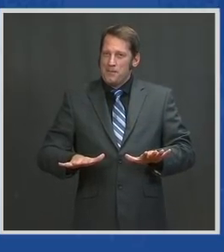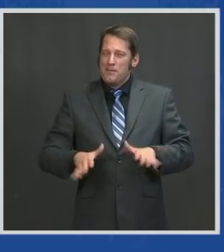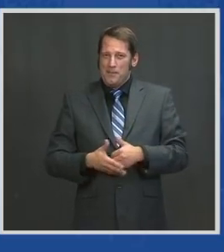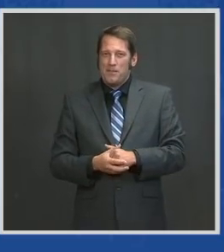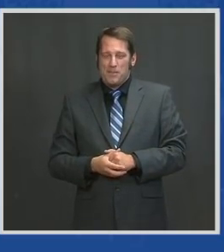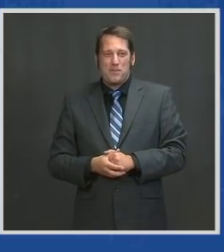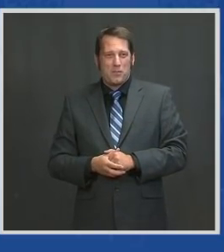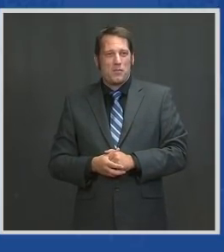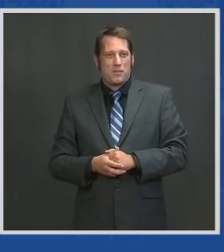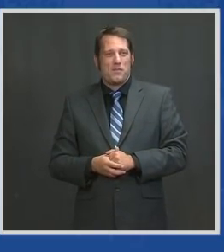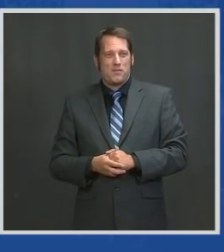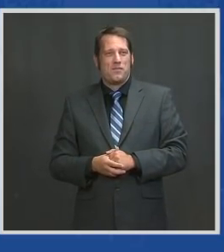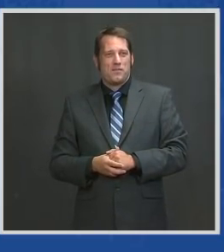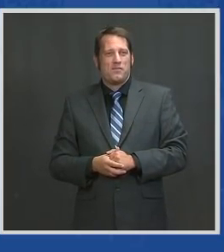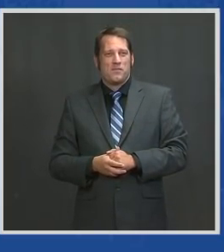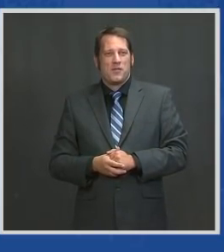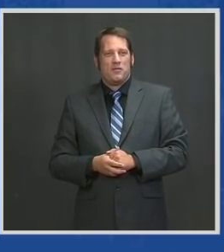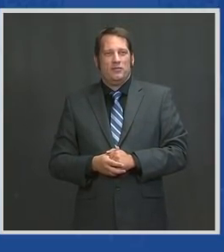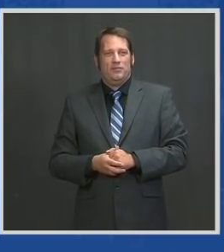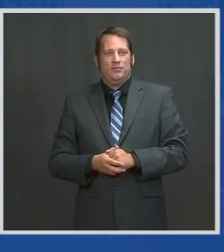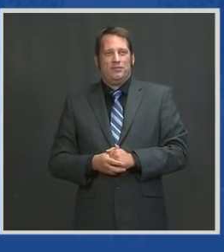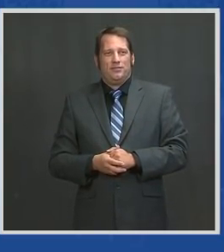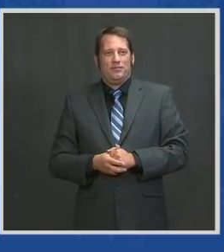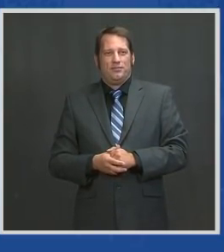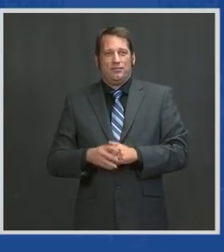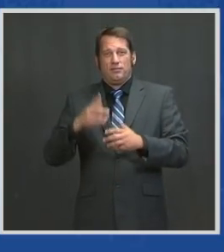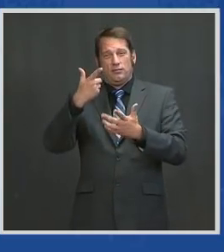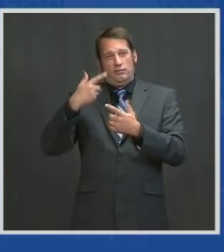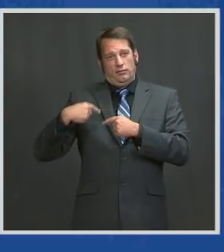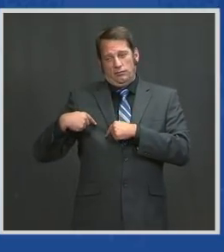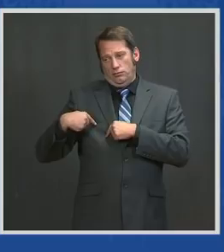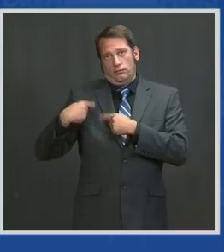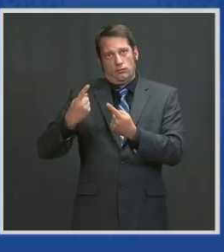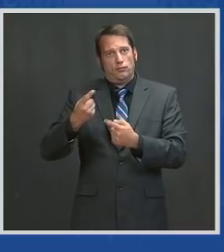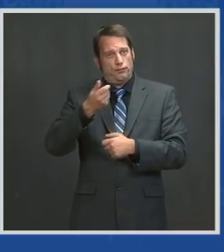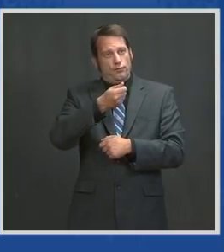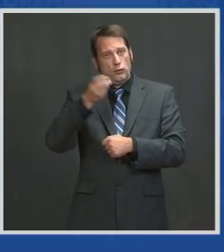over the centuries, we have stood by your side since 1785.